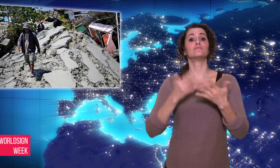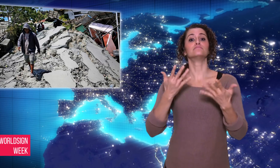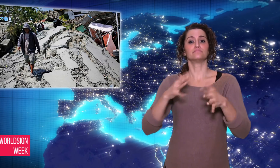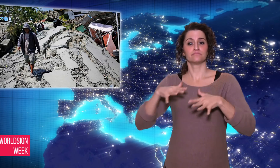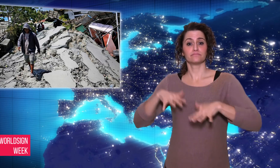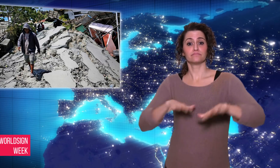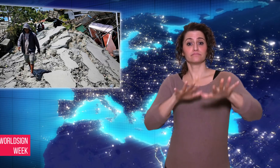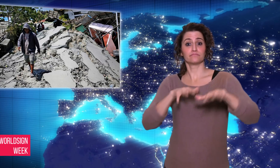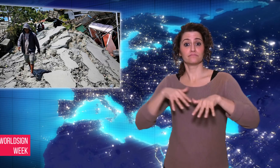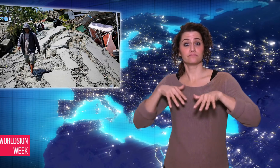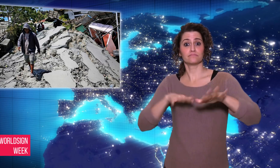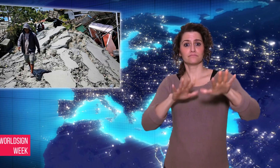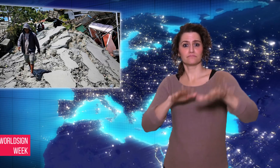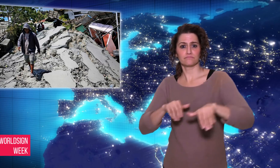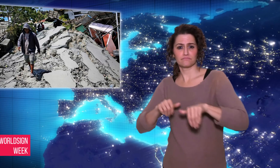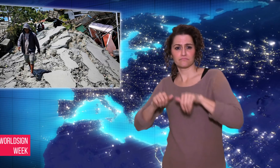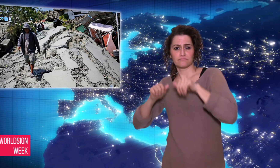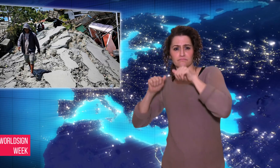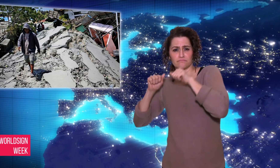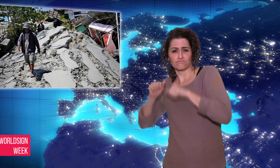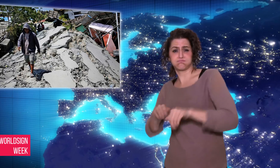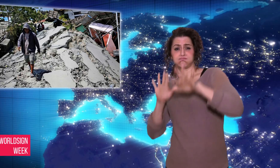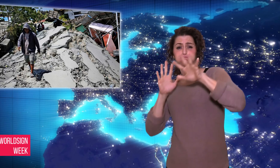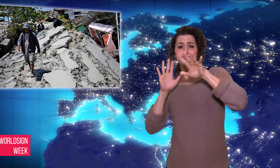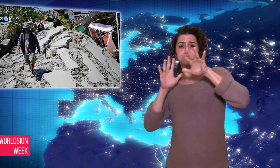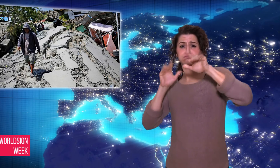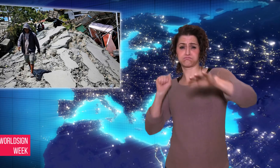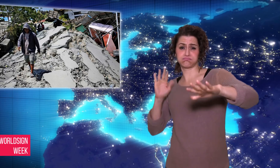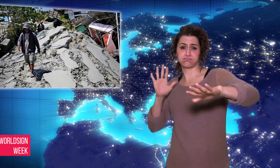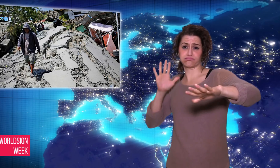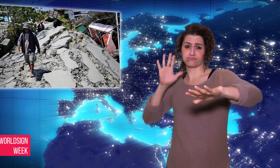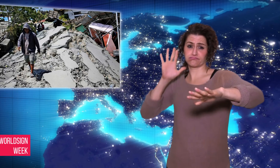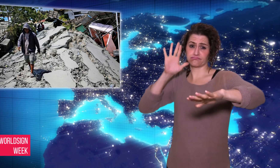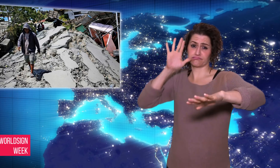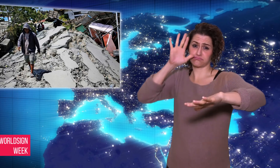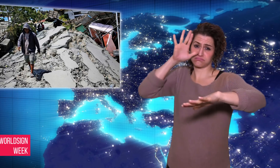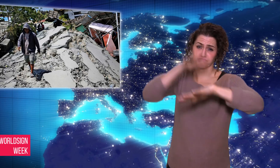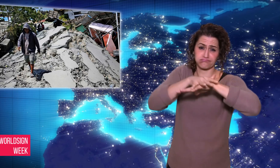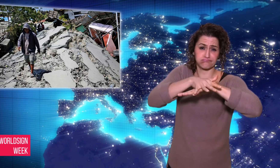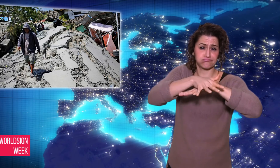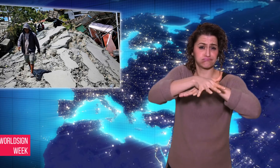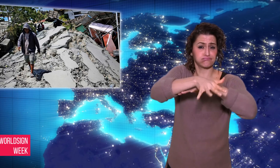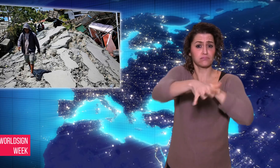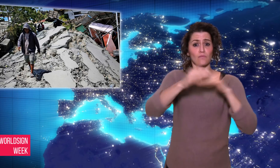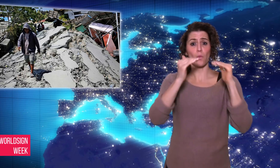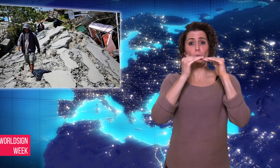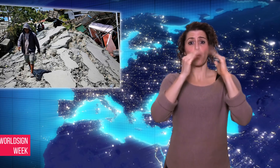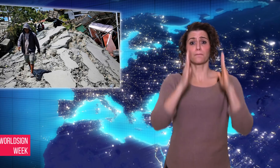tsunami which swept away home and